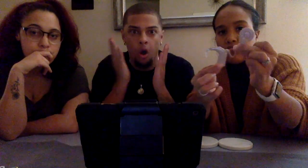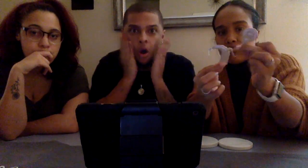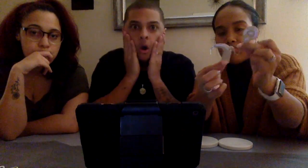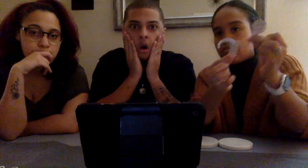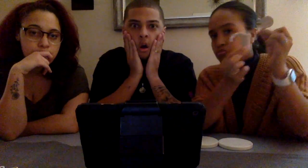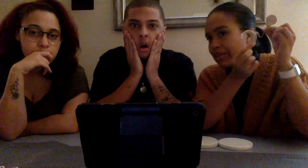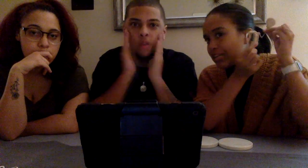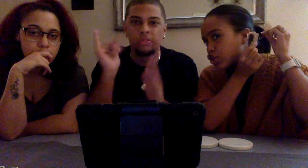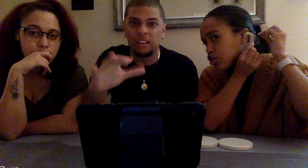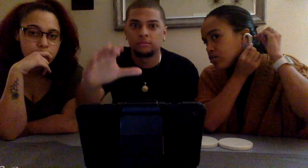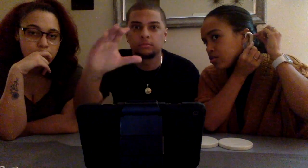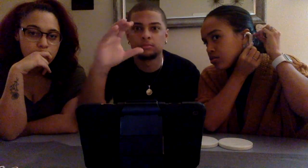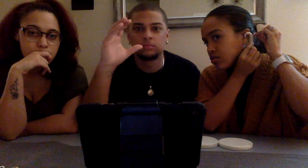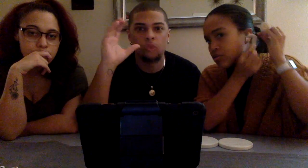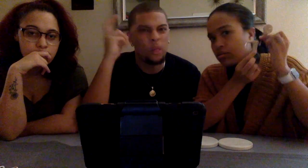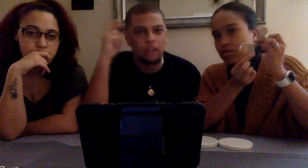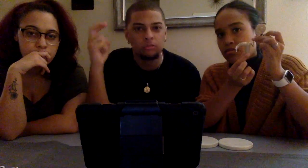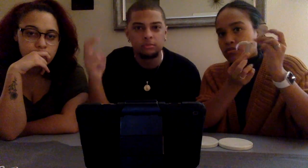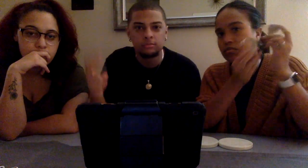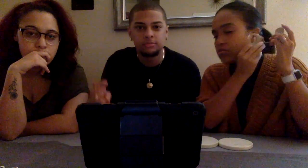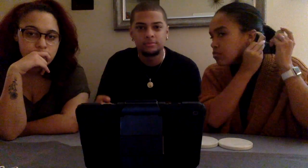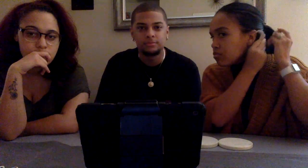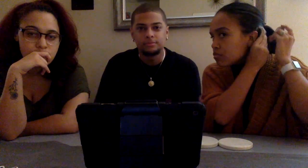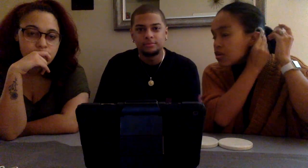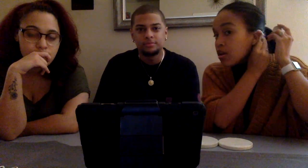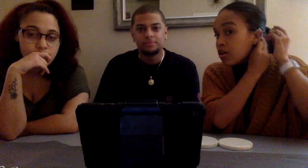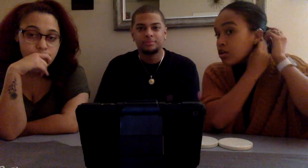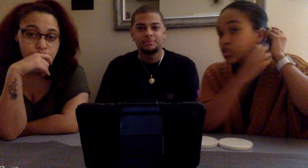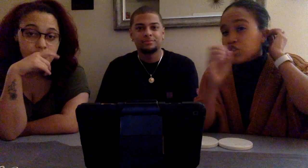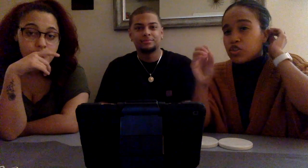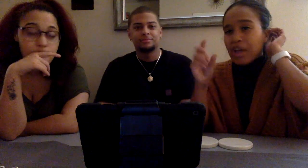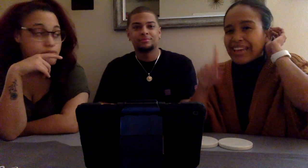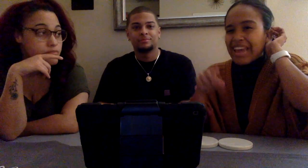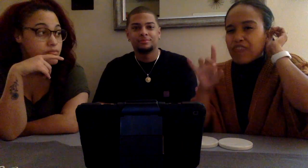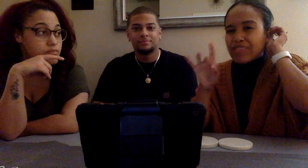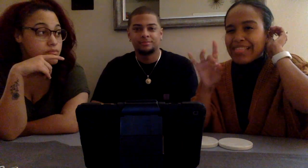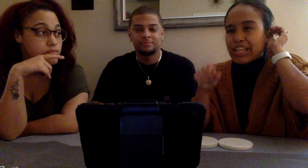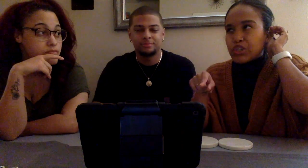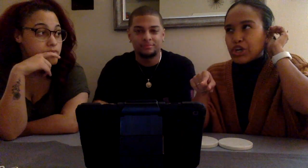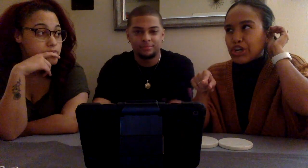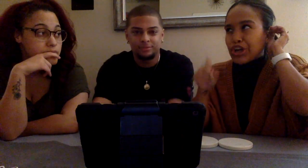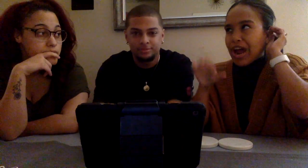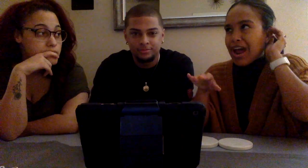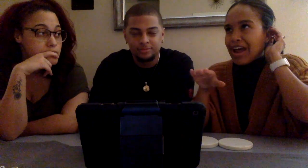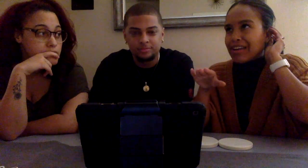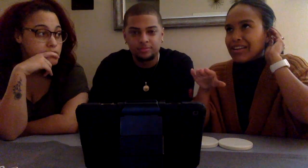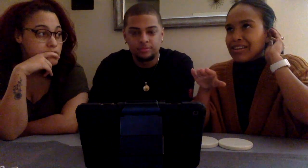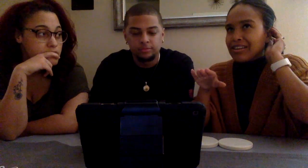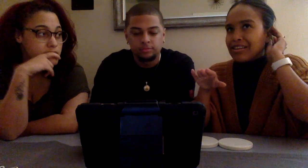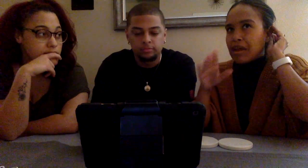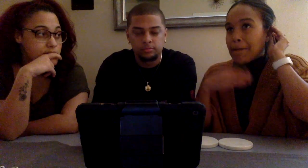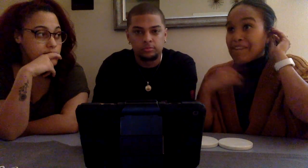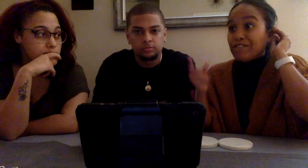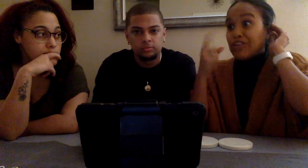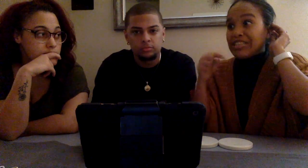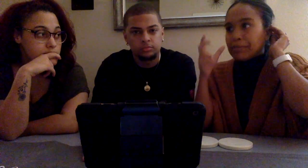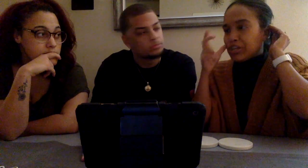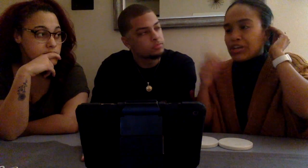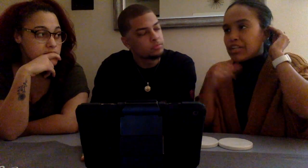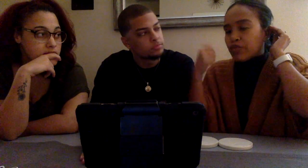D: *fakes gasp* COCHLEAR IMPLANT! V: At the same time, I cannot relate to her on.... my first time hearing.